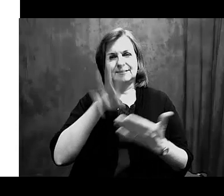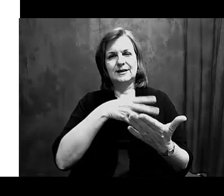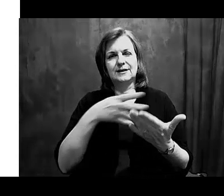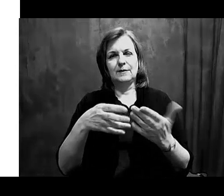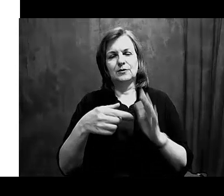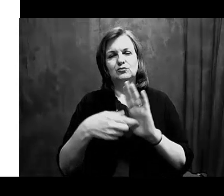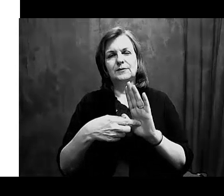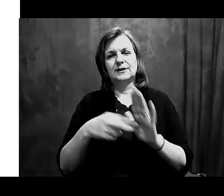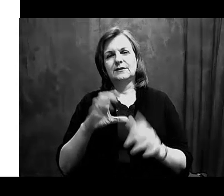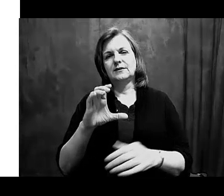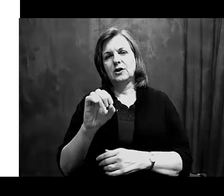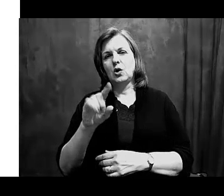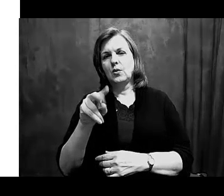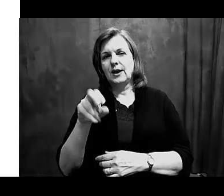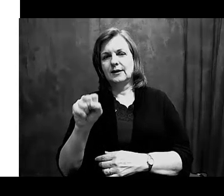this is a codon table